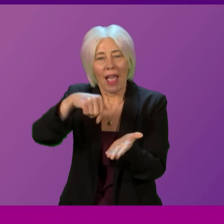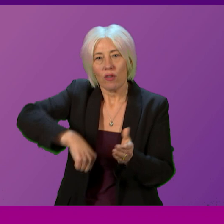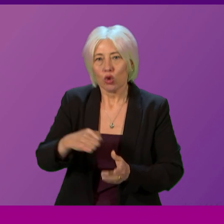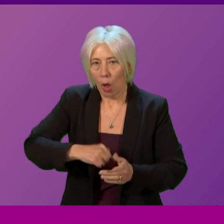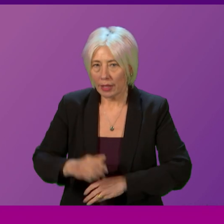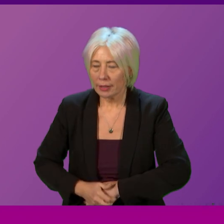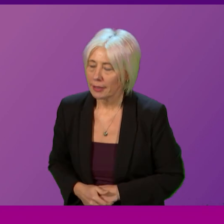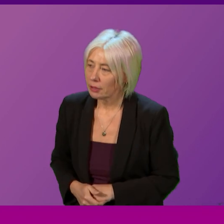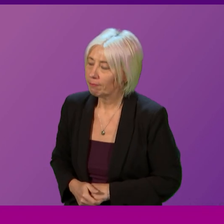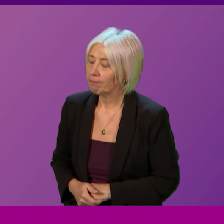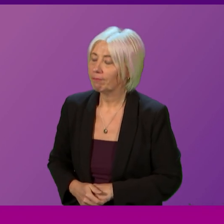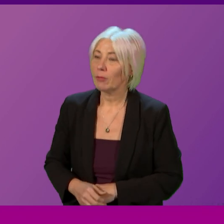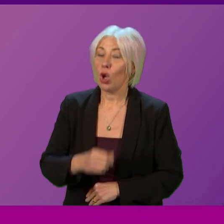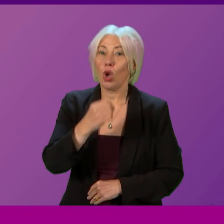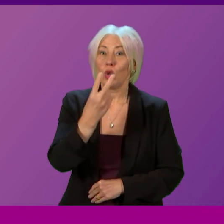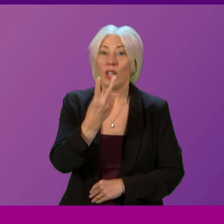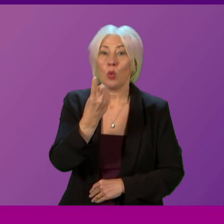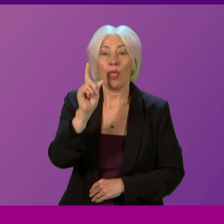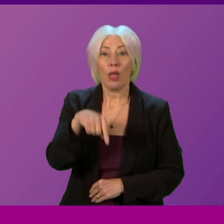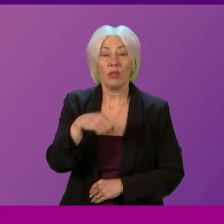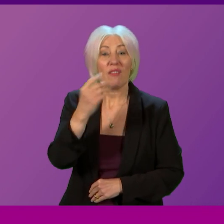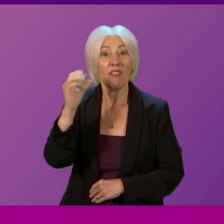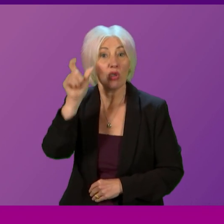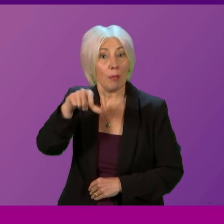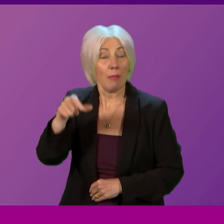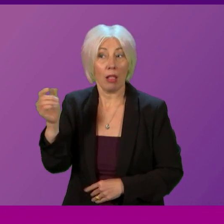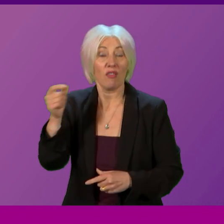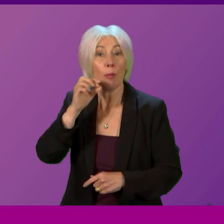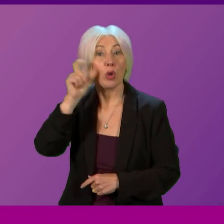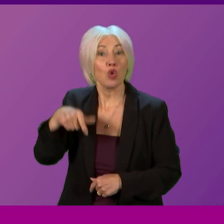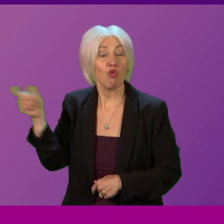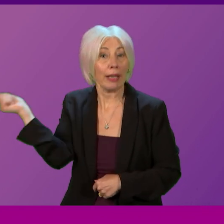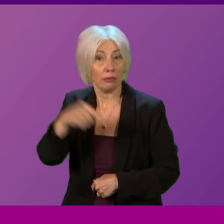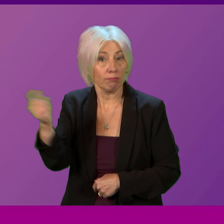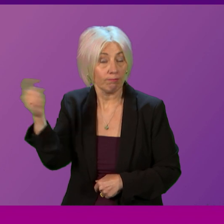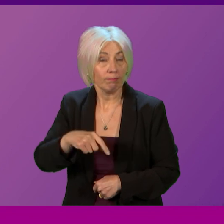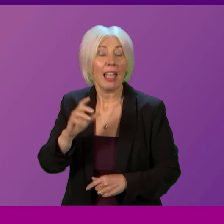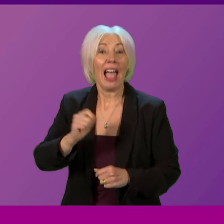With more than 21,500 arrivals from Ukraine with a Scottish sponsor, Scotland continues